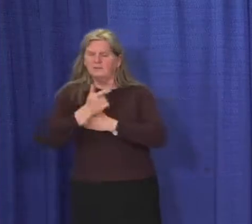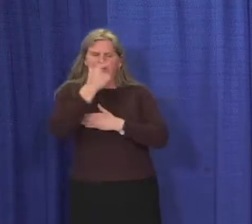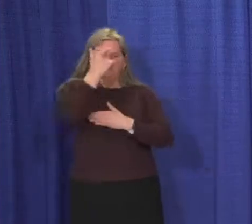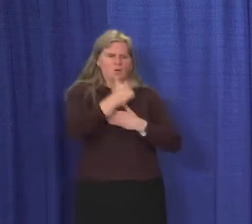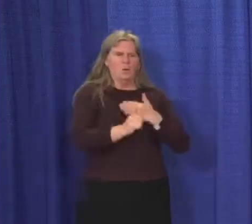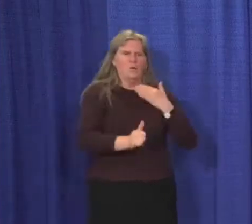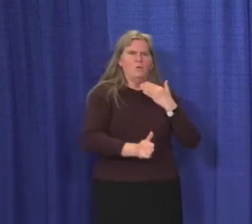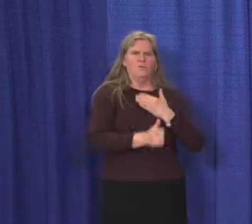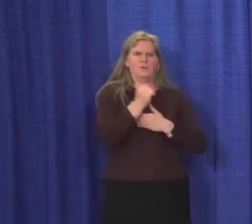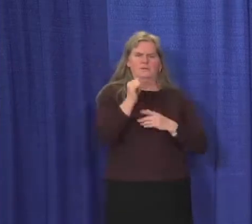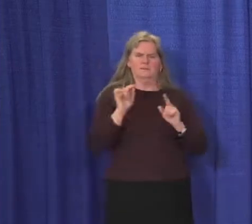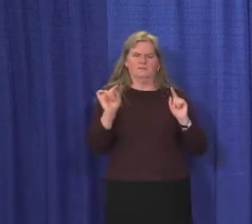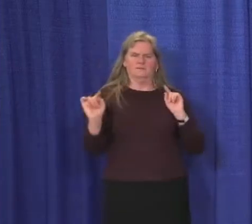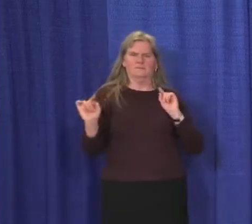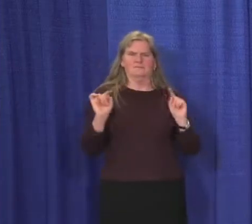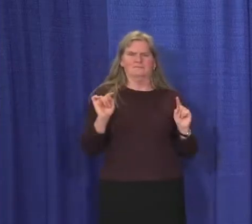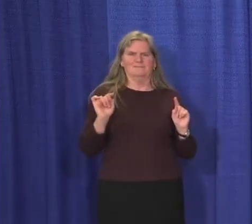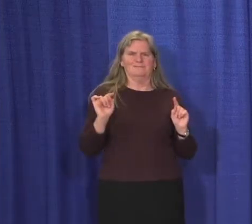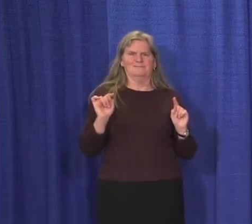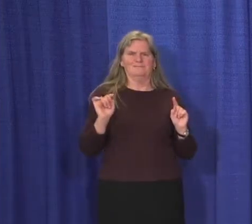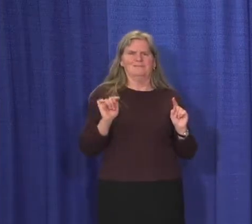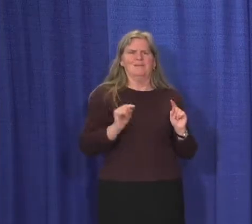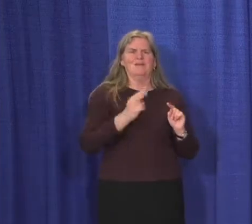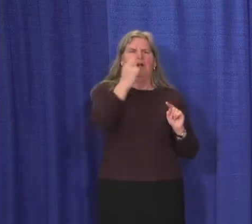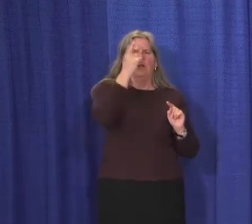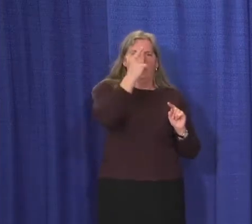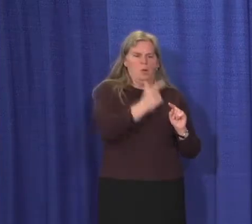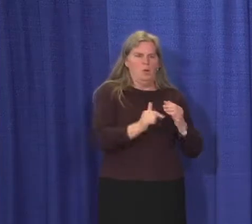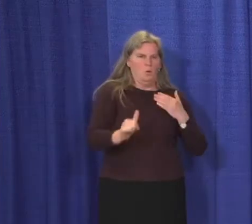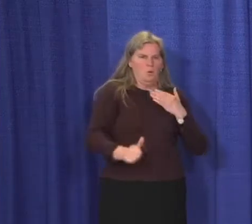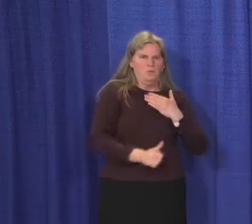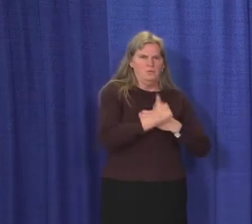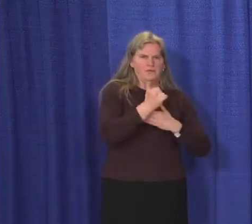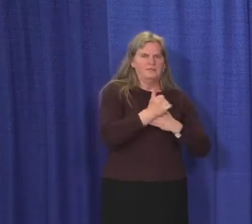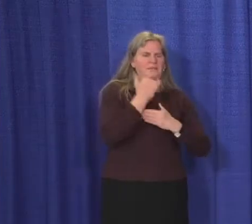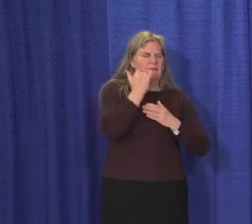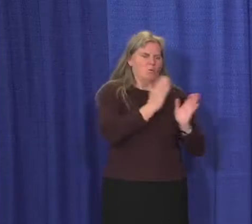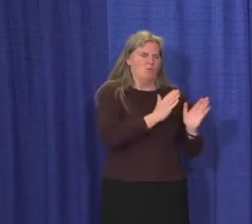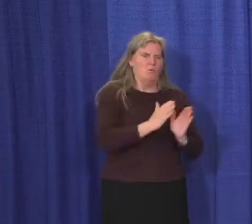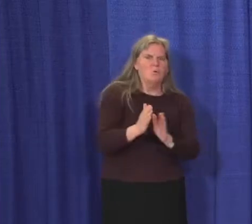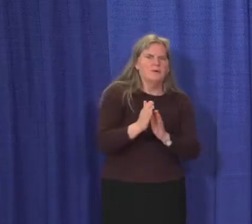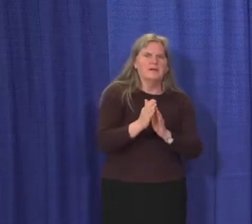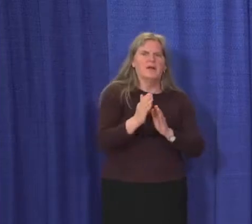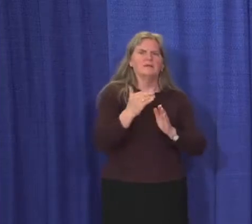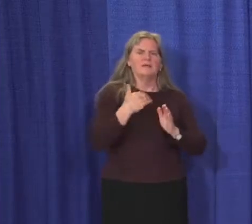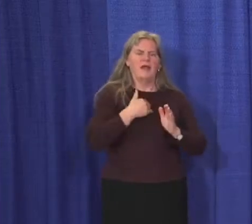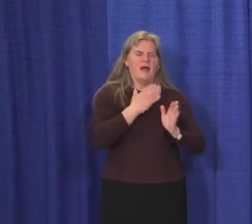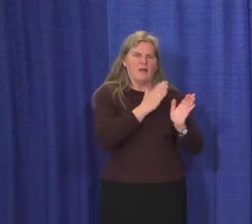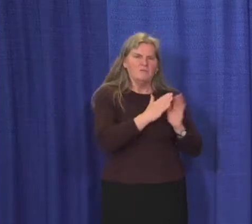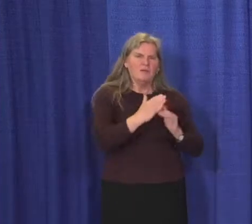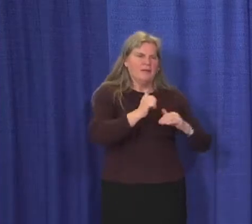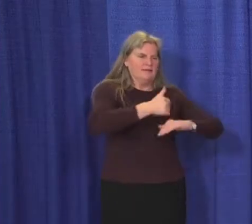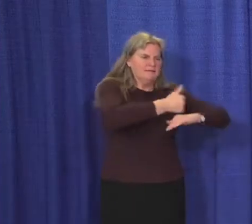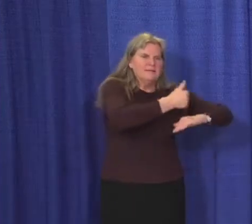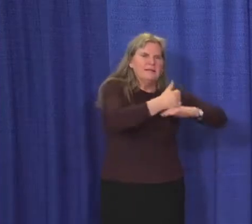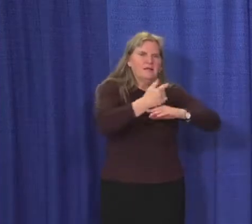social and formal events versus organize gatherings where the risk is lower because these events are developed against the